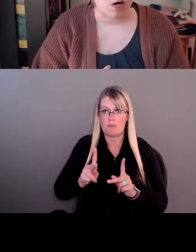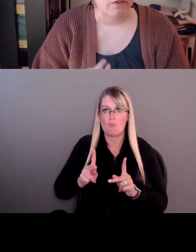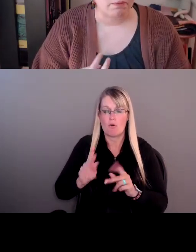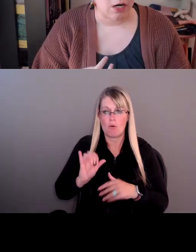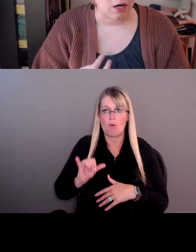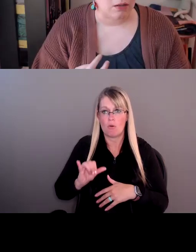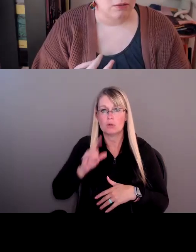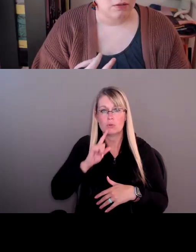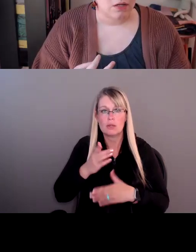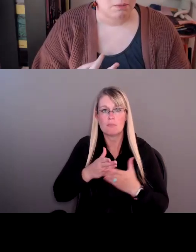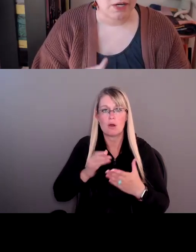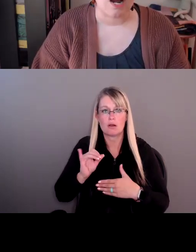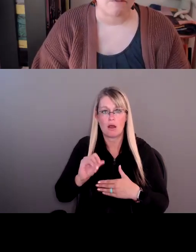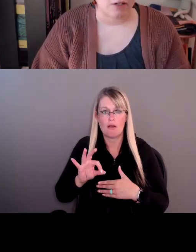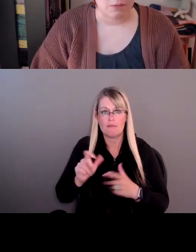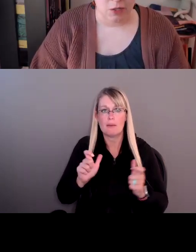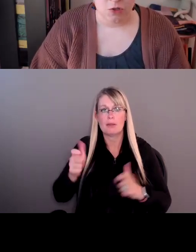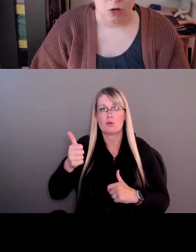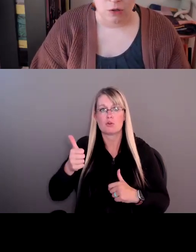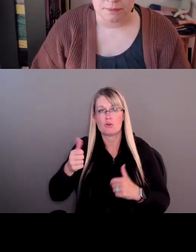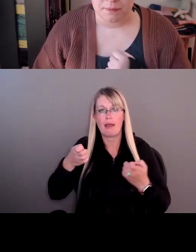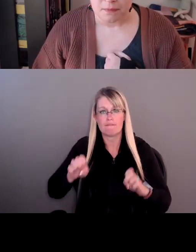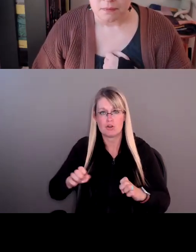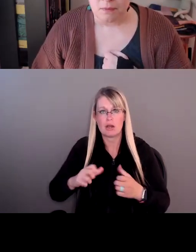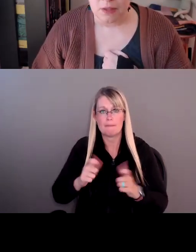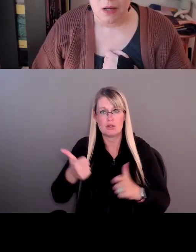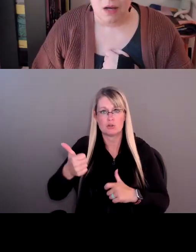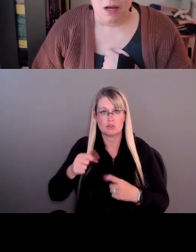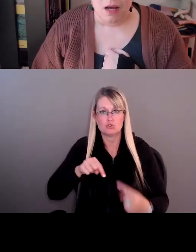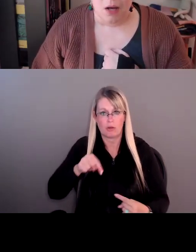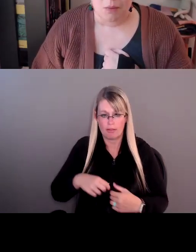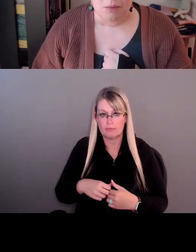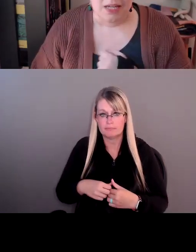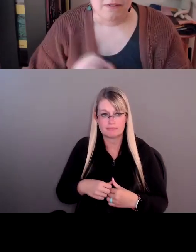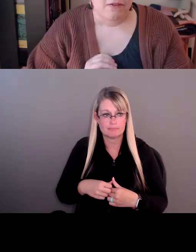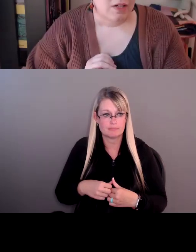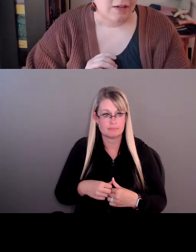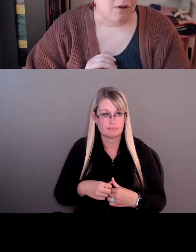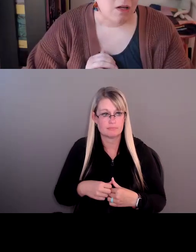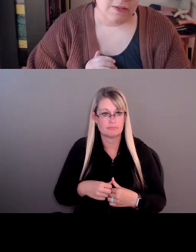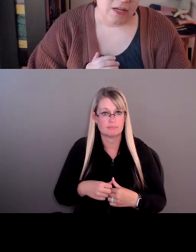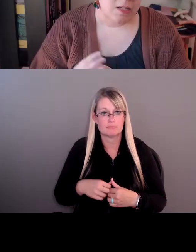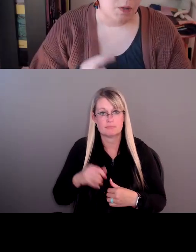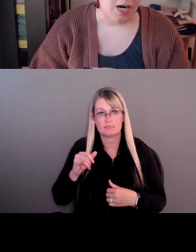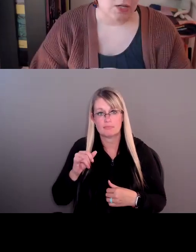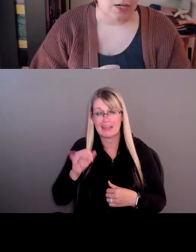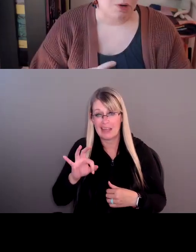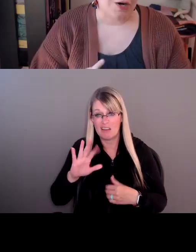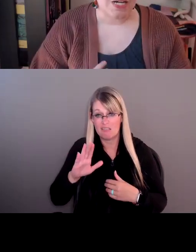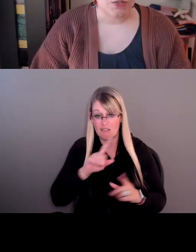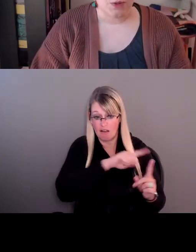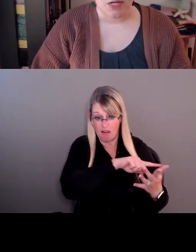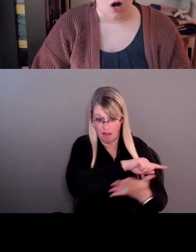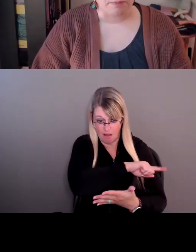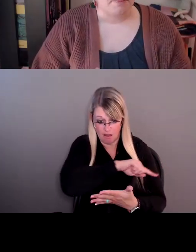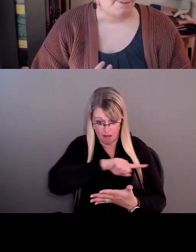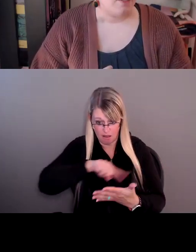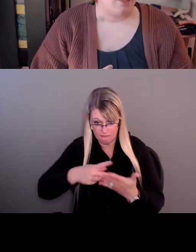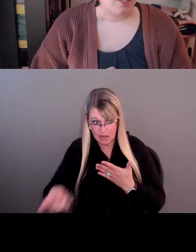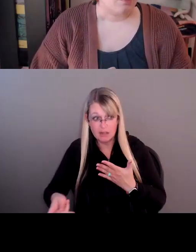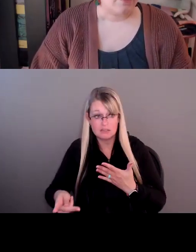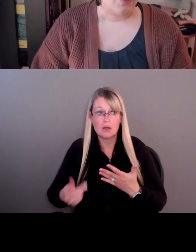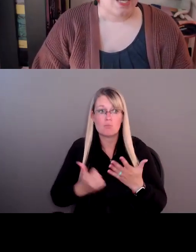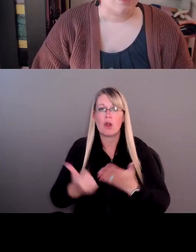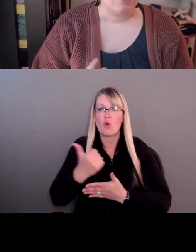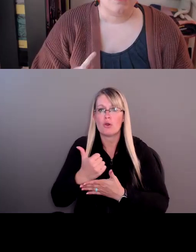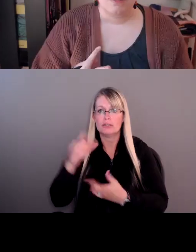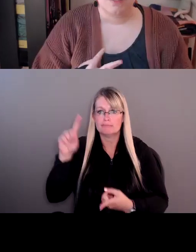of a bigger effort and a bigger struggle. If all else fails, prioritize reducing harm. If you can